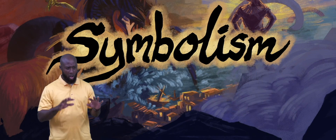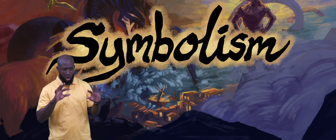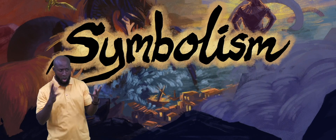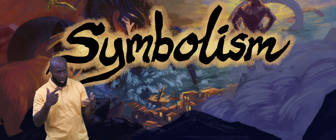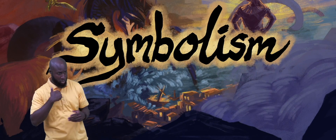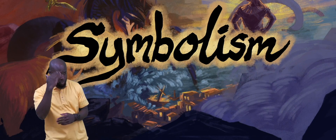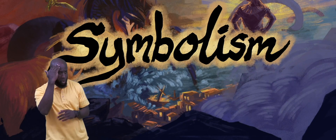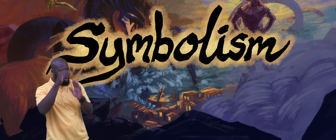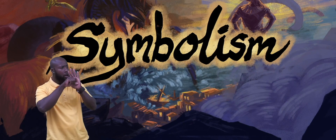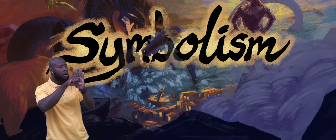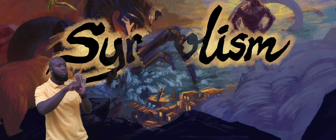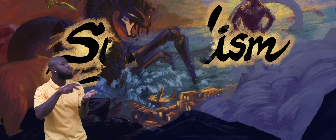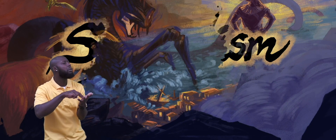Jon: How can I know what these symbols mean?